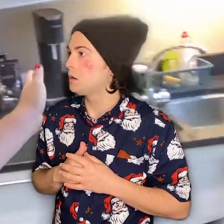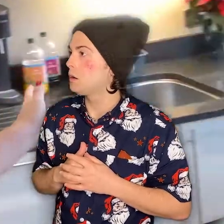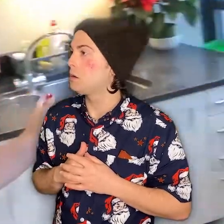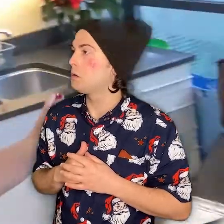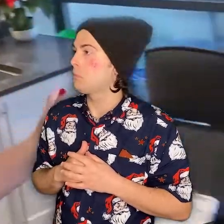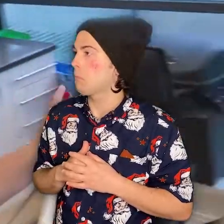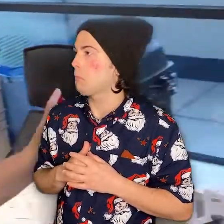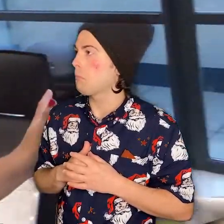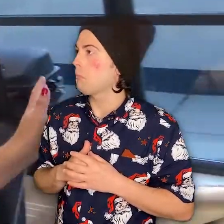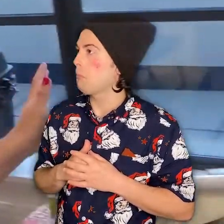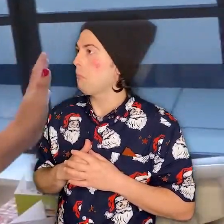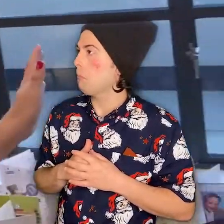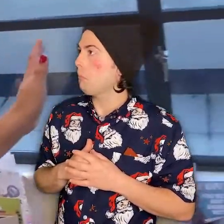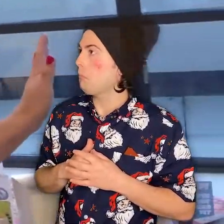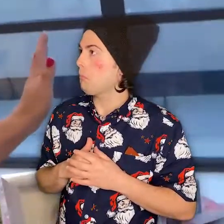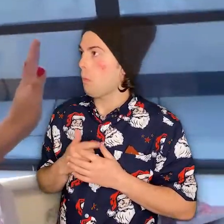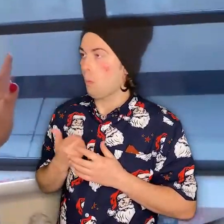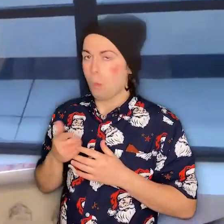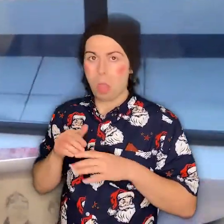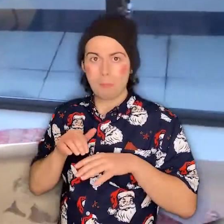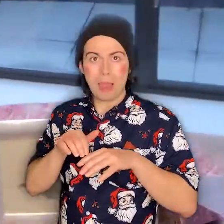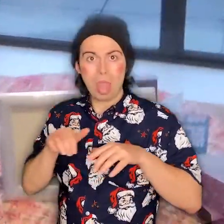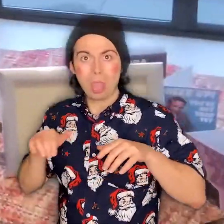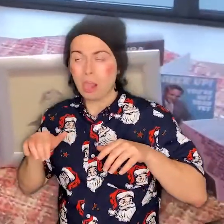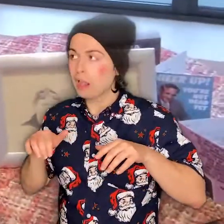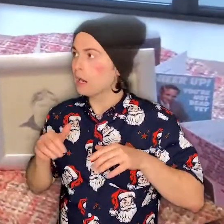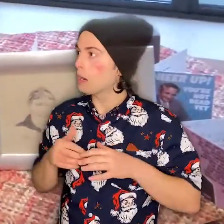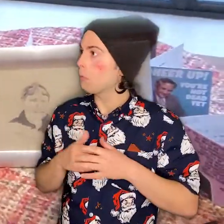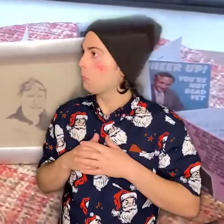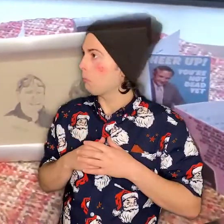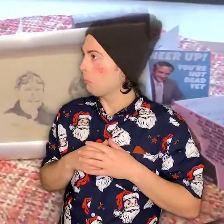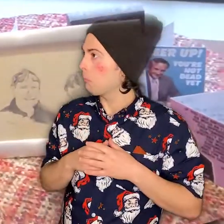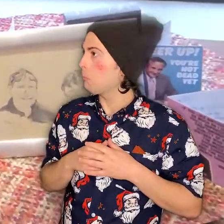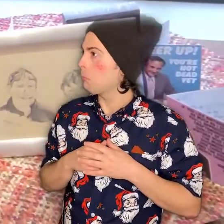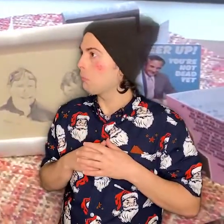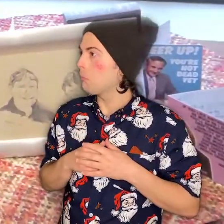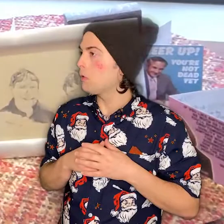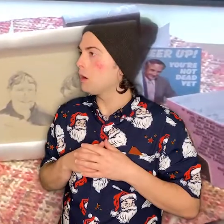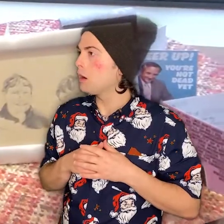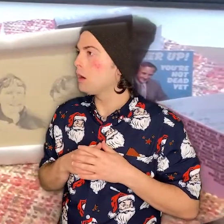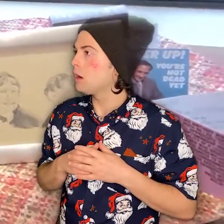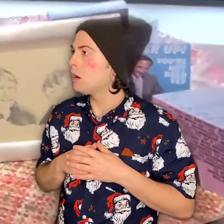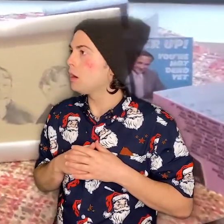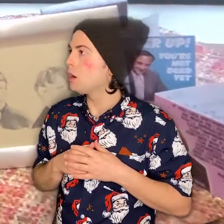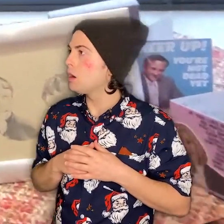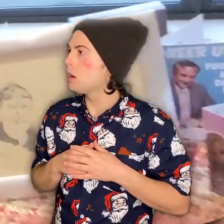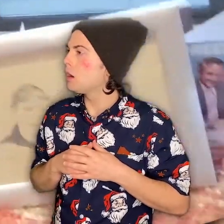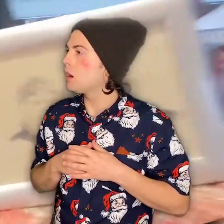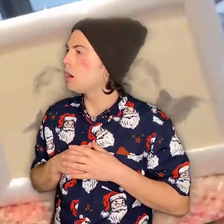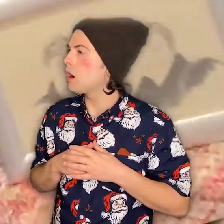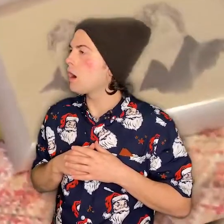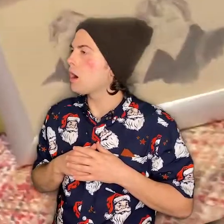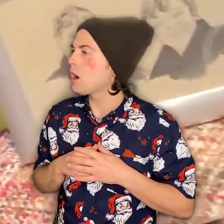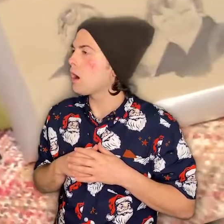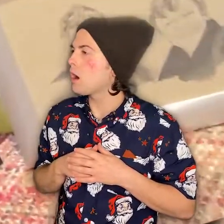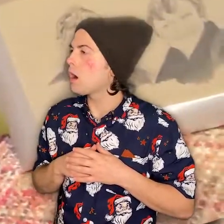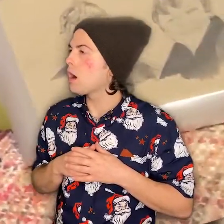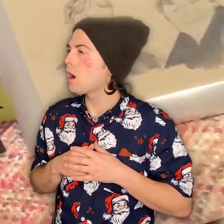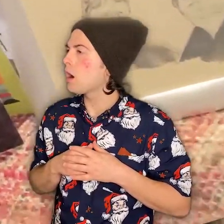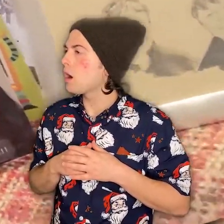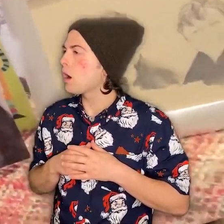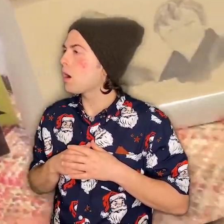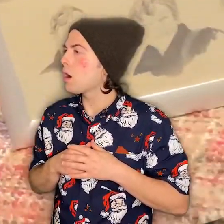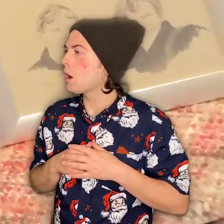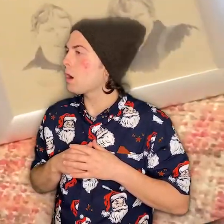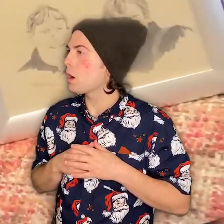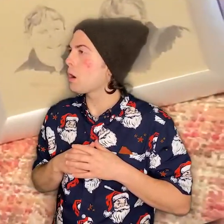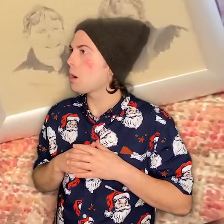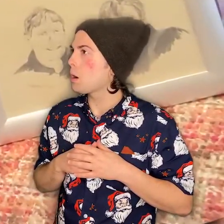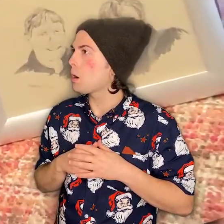this is a wee table with my birthday cards on it. And this is my Maw and Da, GBNF. They